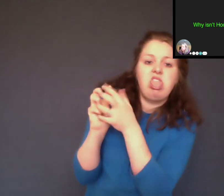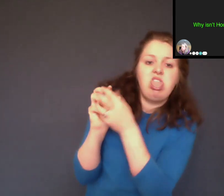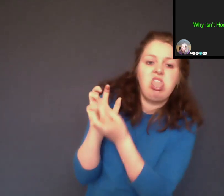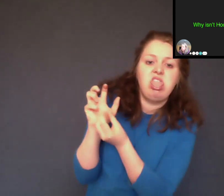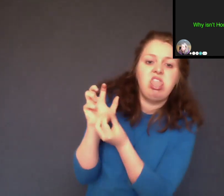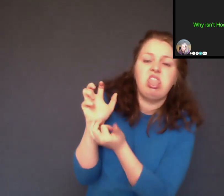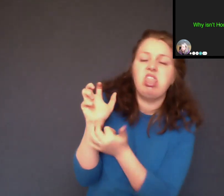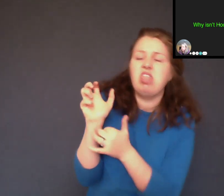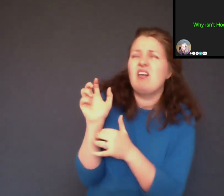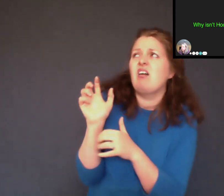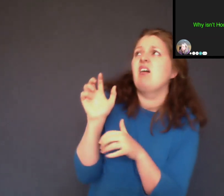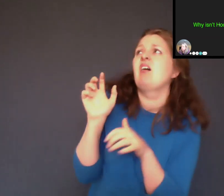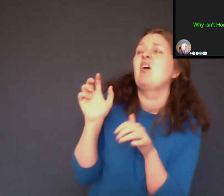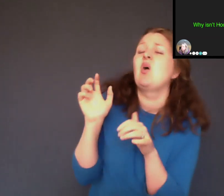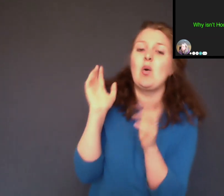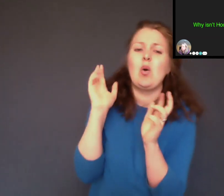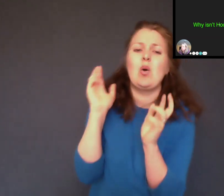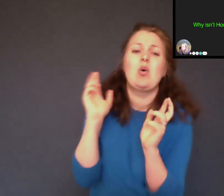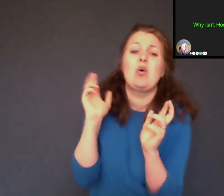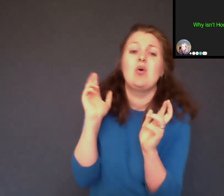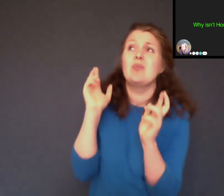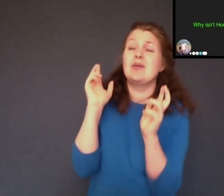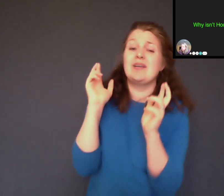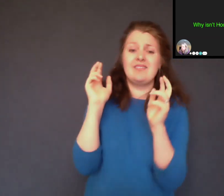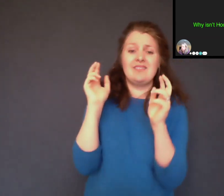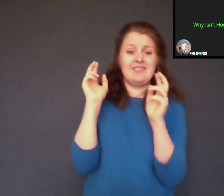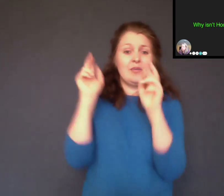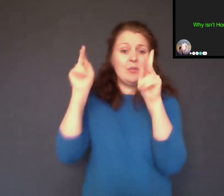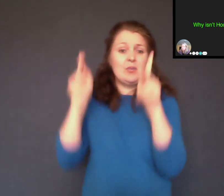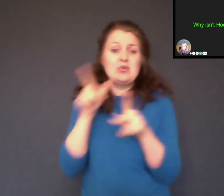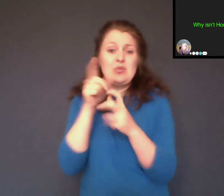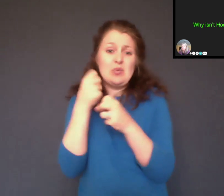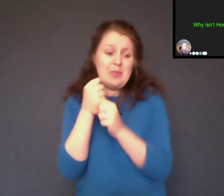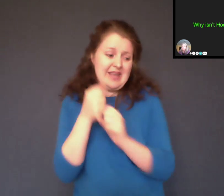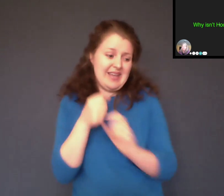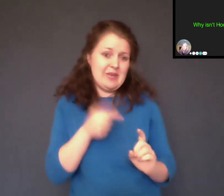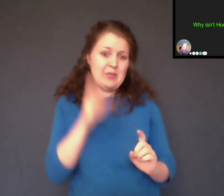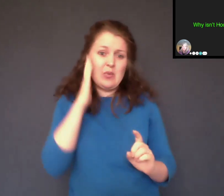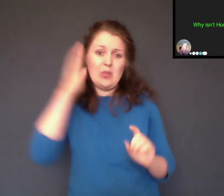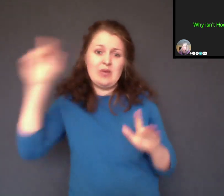still hoping even as its life drifted away that its creator would come to save it